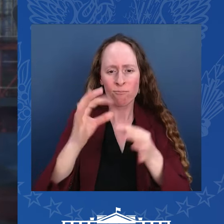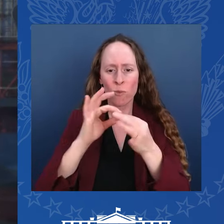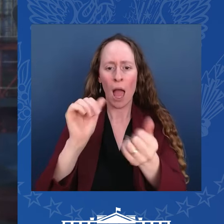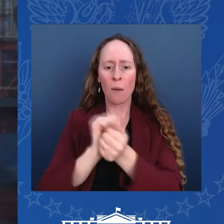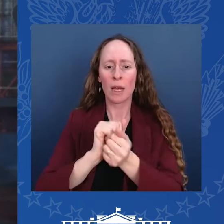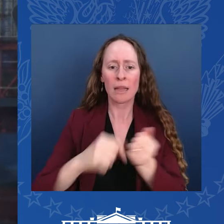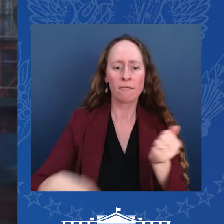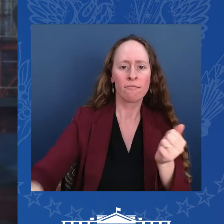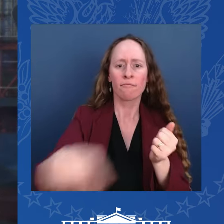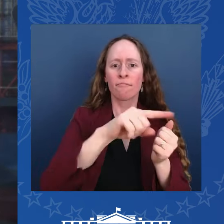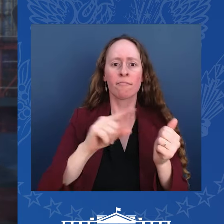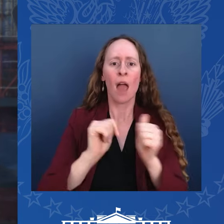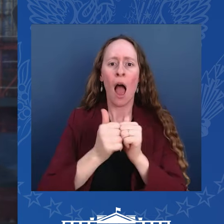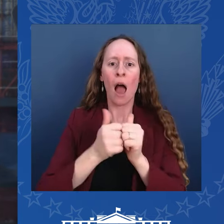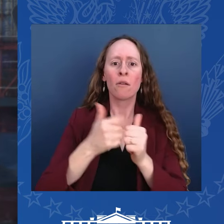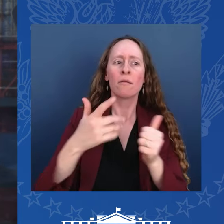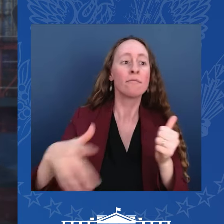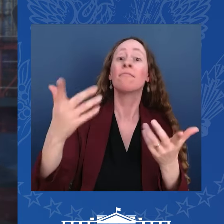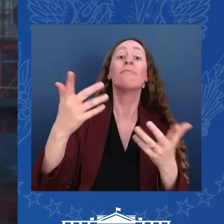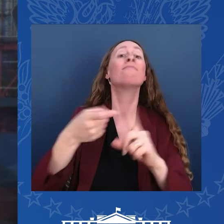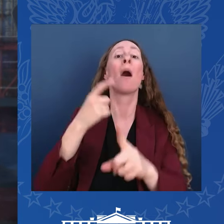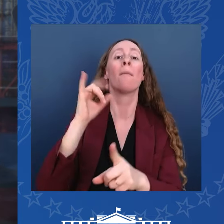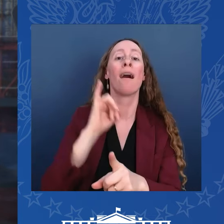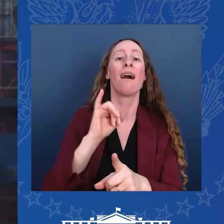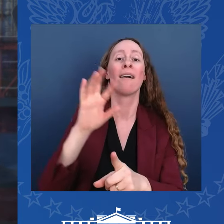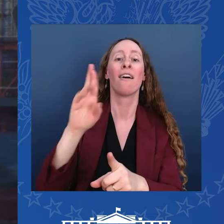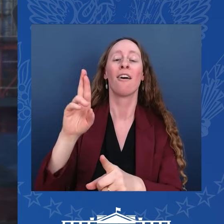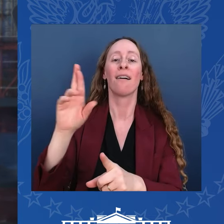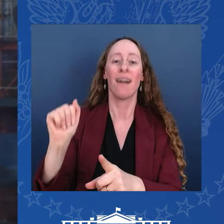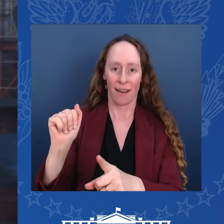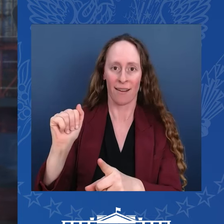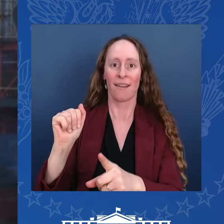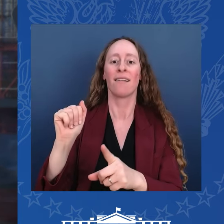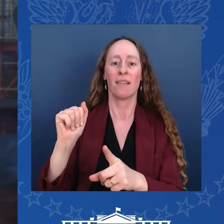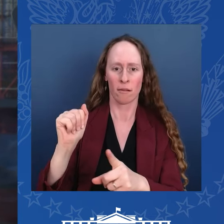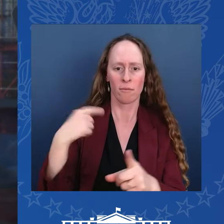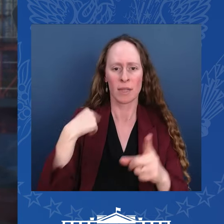from Pennsylvania, Georgia, Michigan and beyond. Including, yes, Puerto Rico.